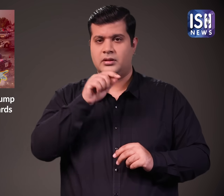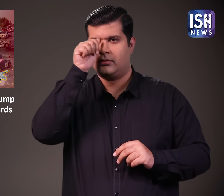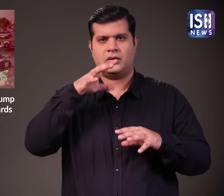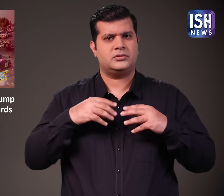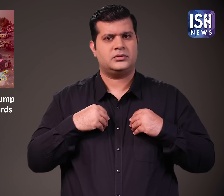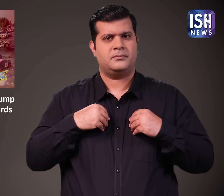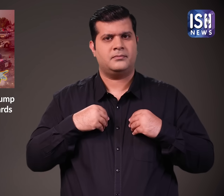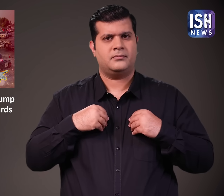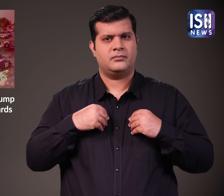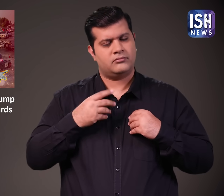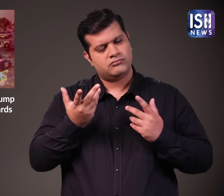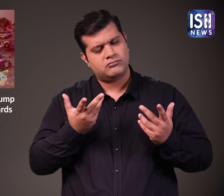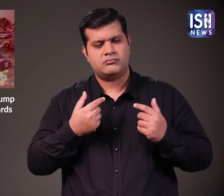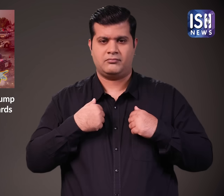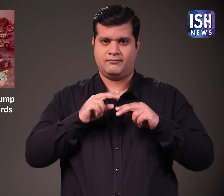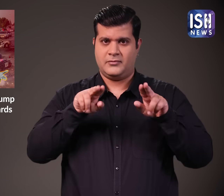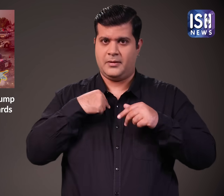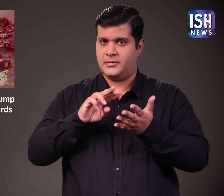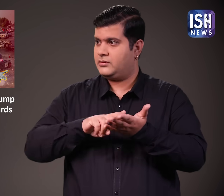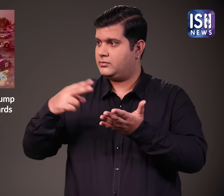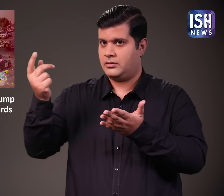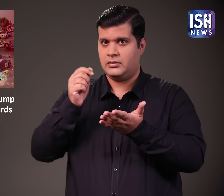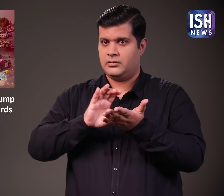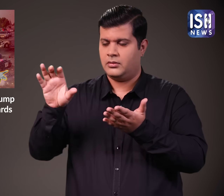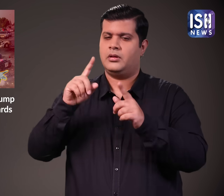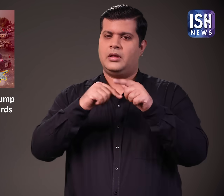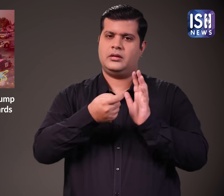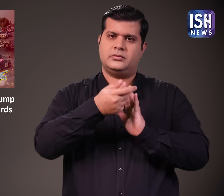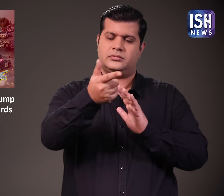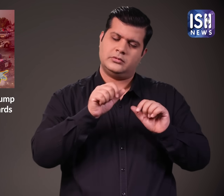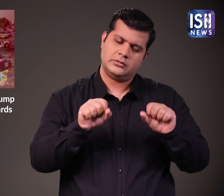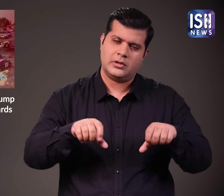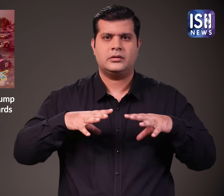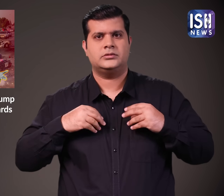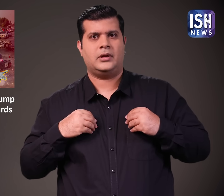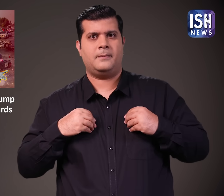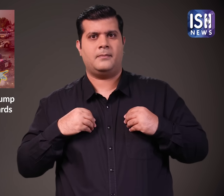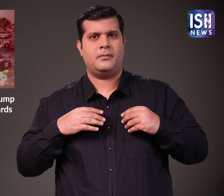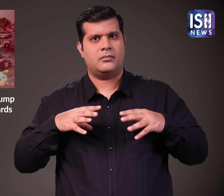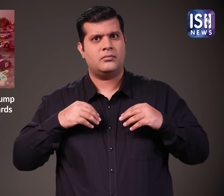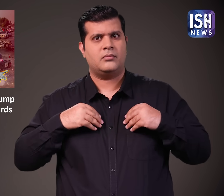But Indians accepted to pay a portion of their remittance as tax.